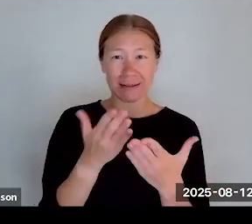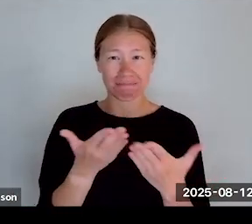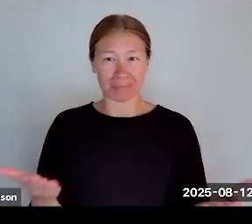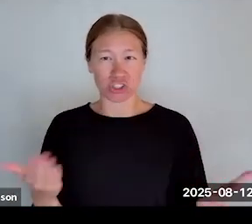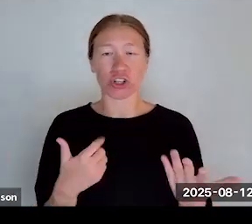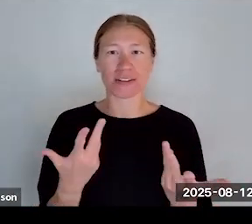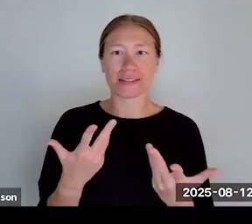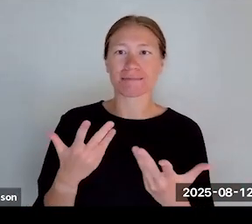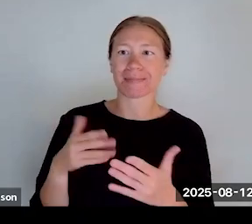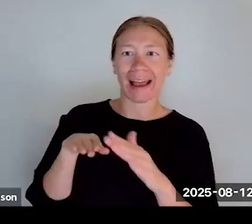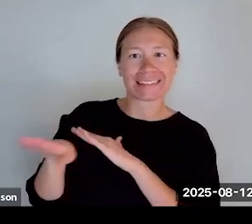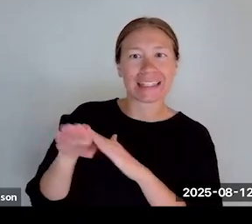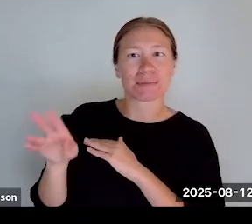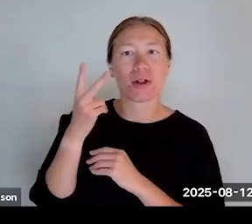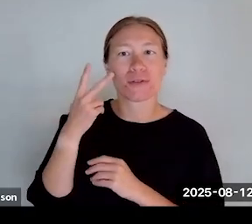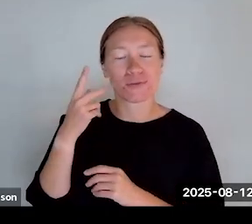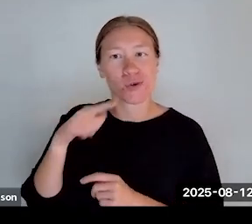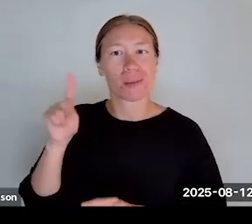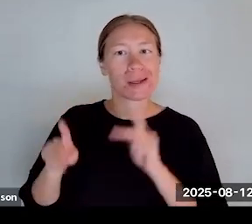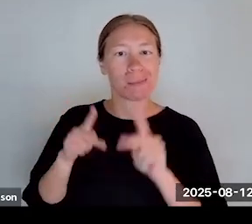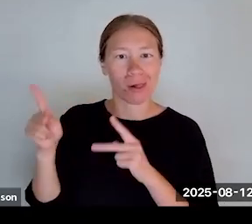tailored to meet their specific needs and preferences.